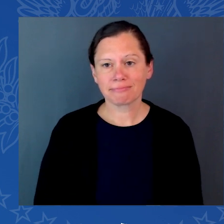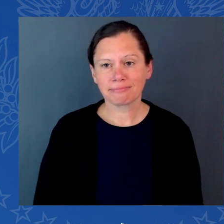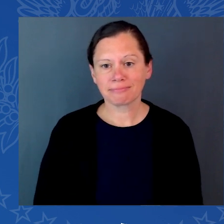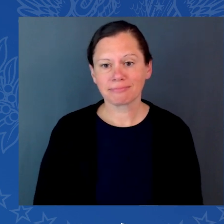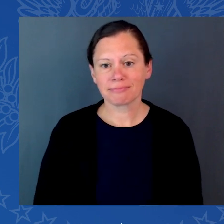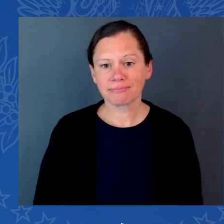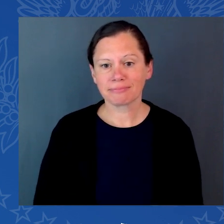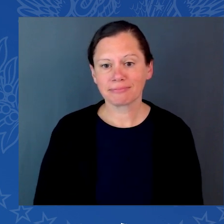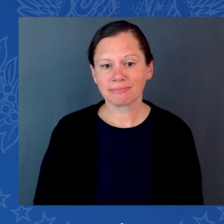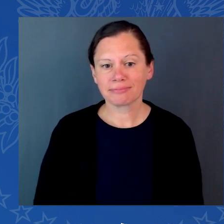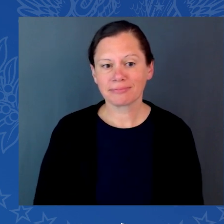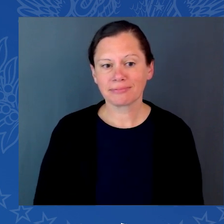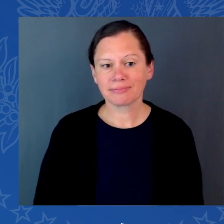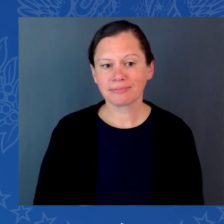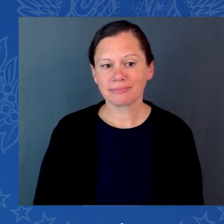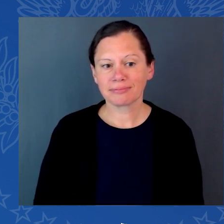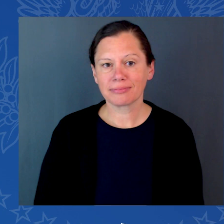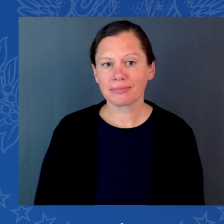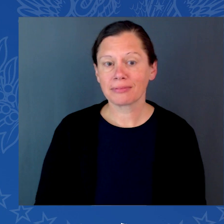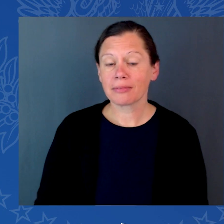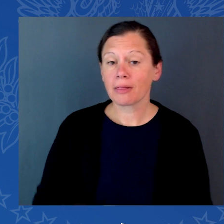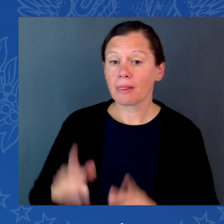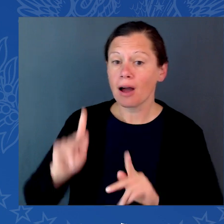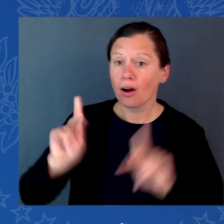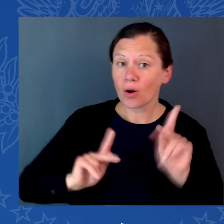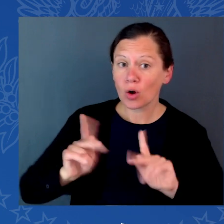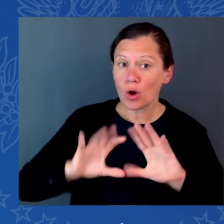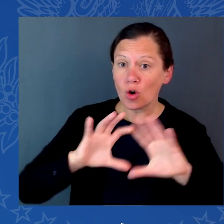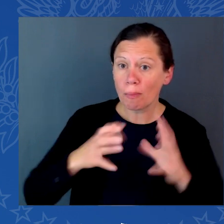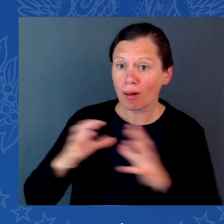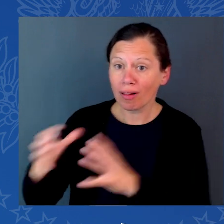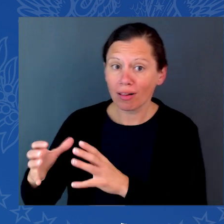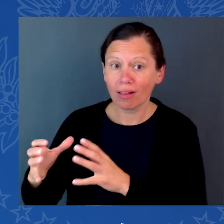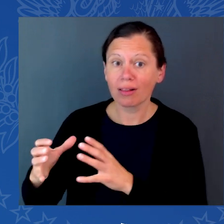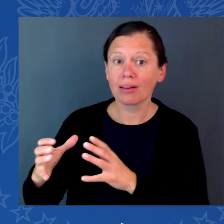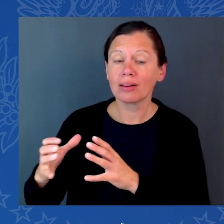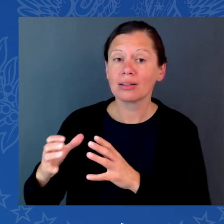in its development journey. Apart from physical infrastructure,